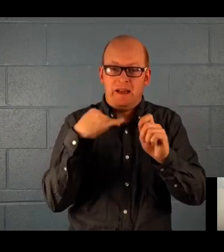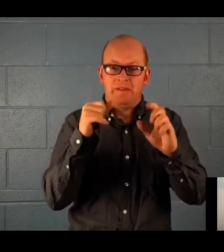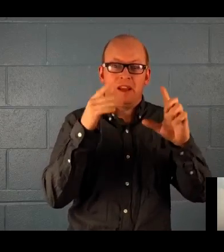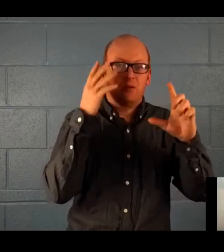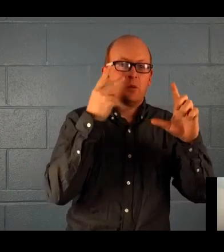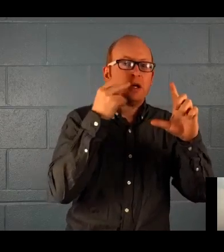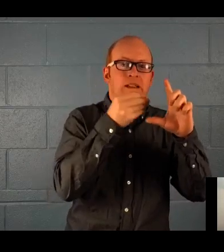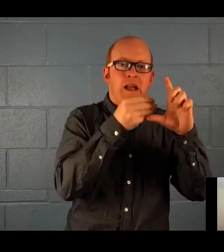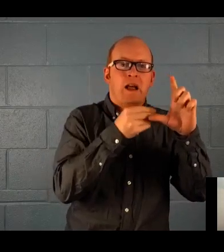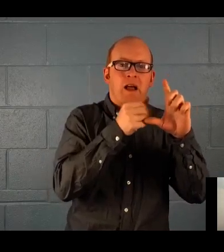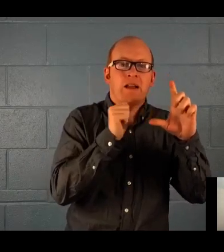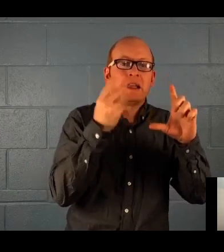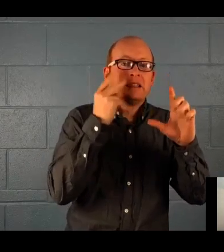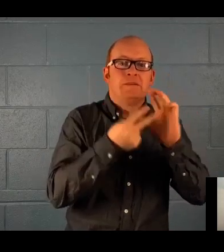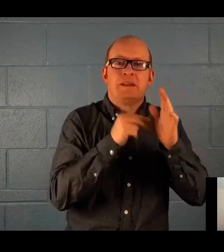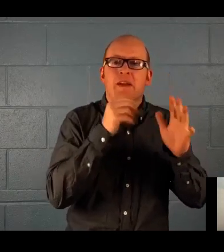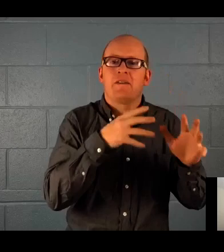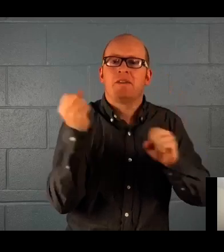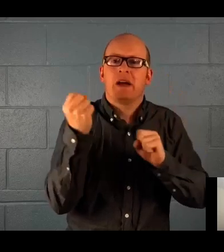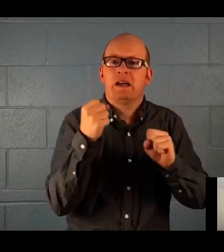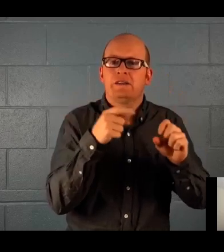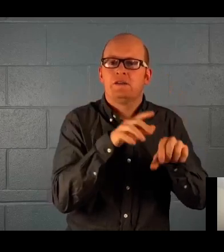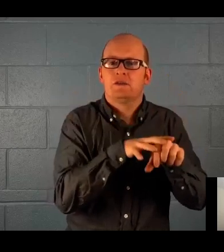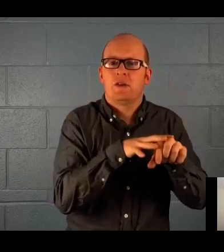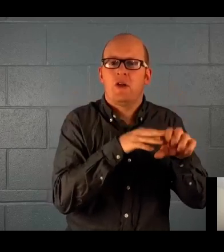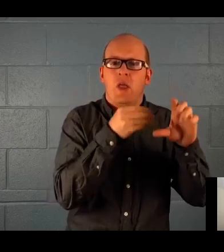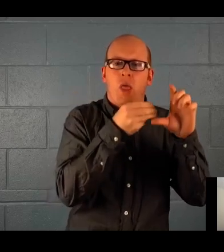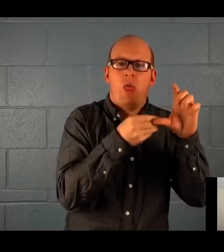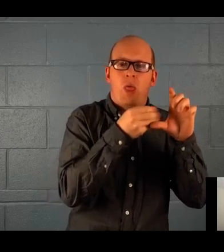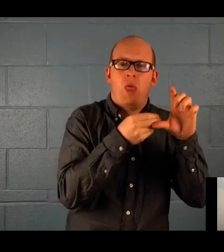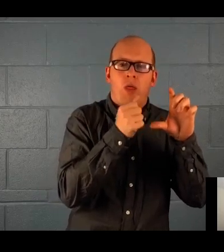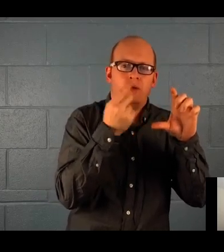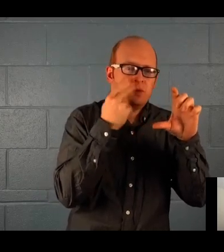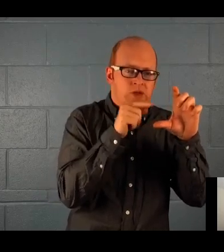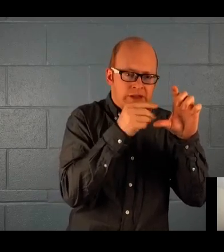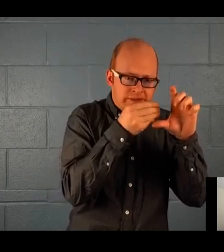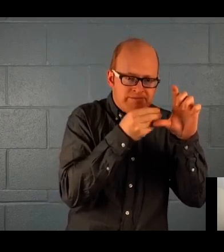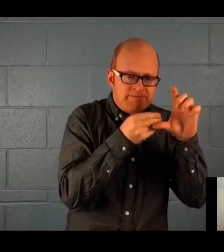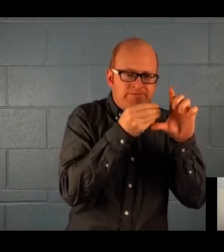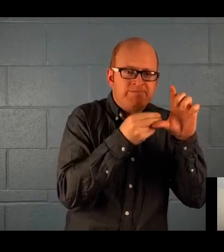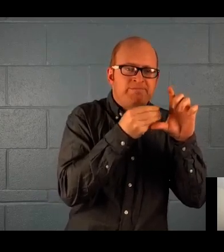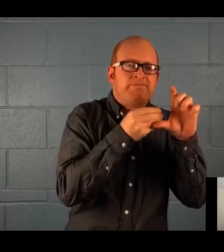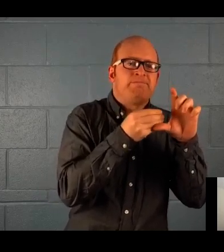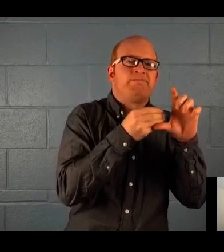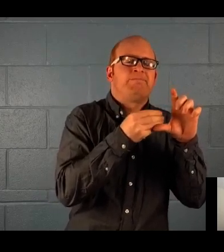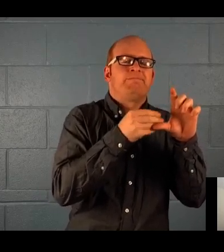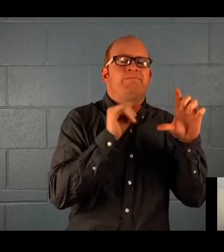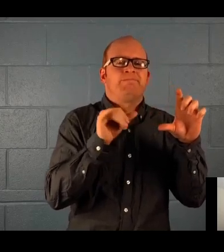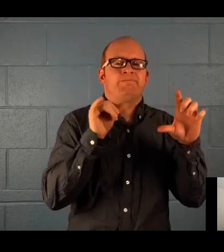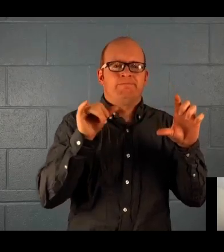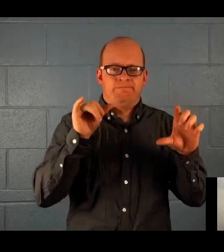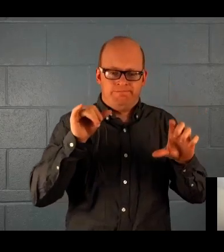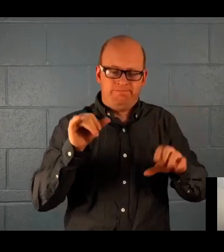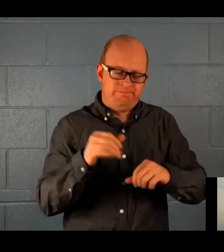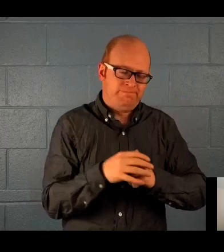In the shaker 1 mouse however, when the investigators looked at the connecting cilium, they saw the presence of Rhodopsin.